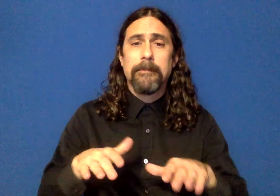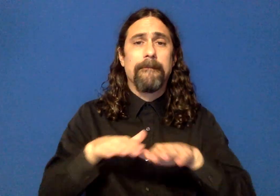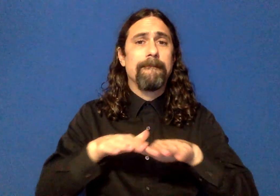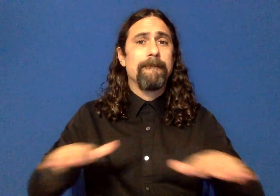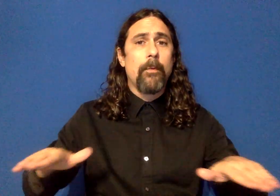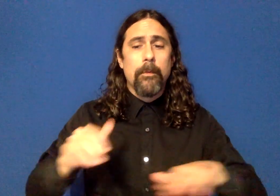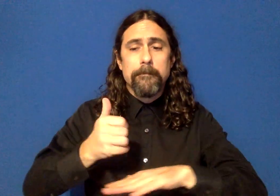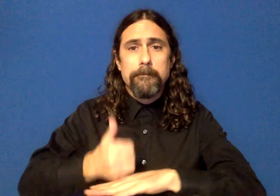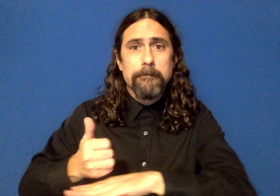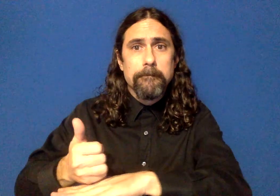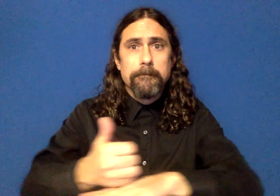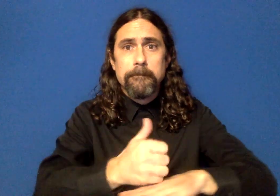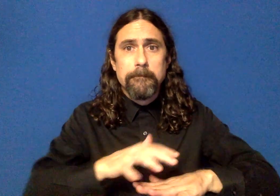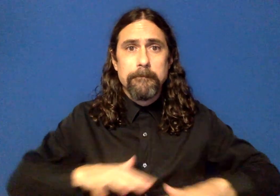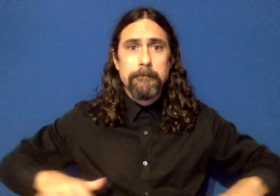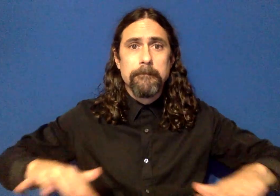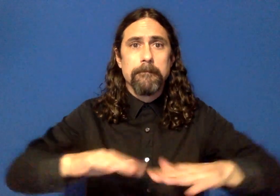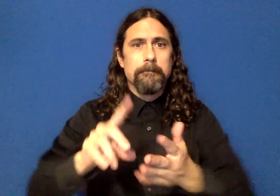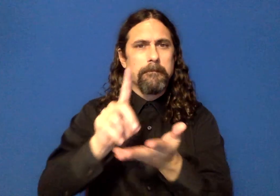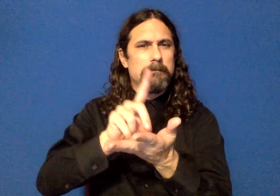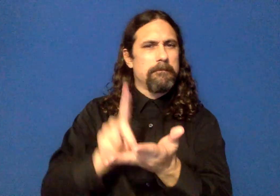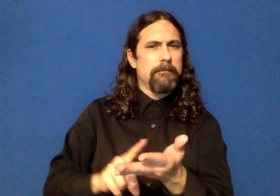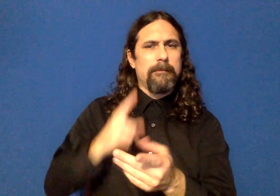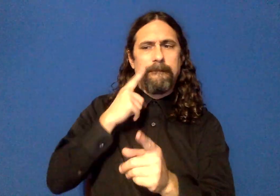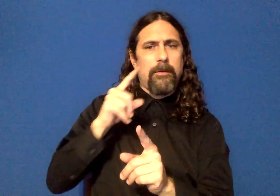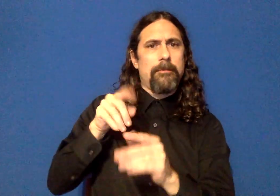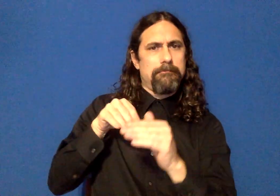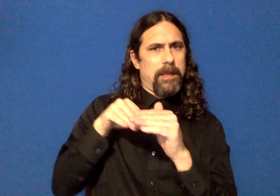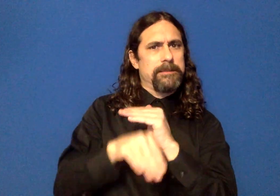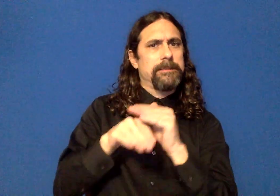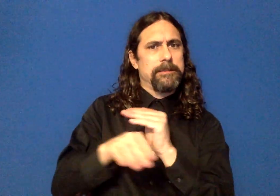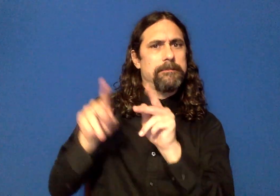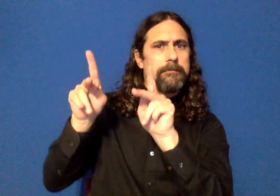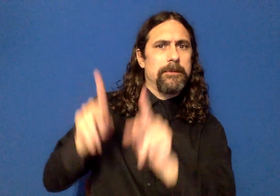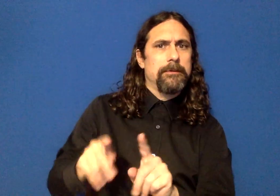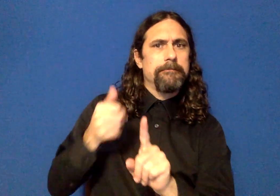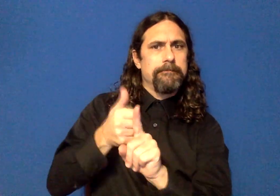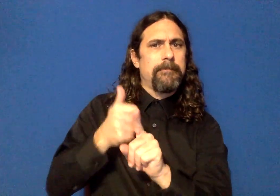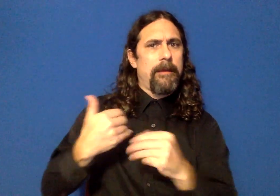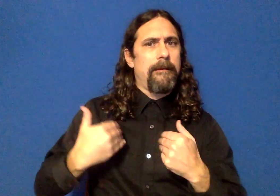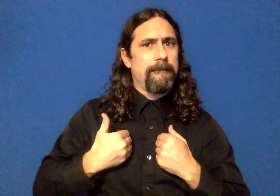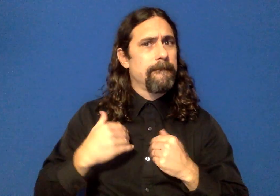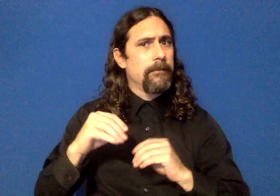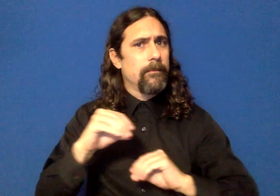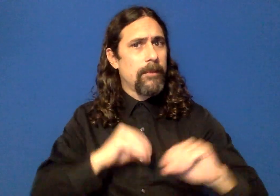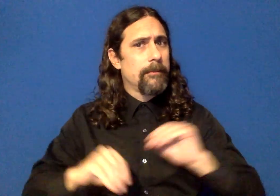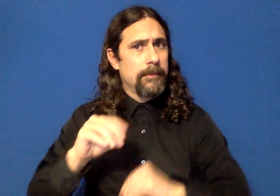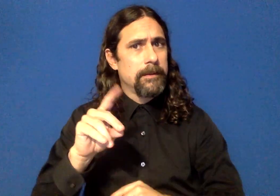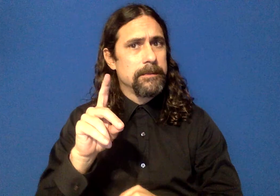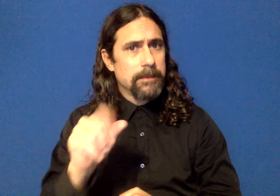This could include removable under-counter cabinets, certain heights for kitchen appliances